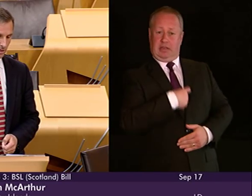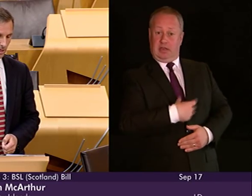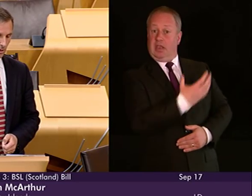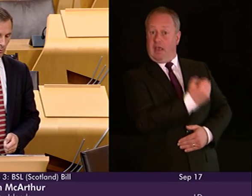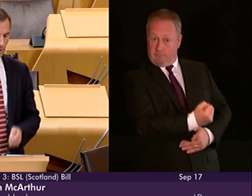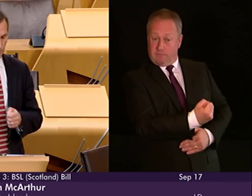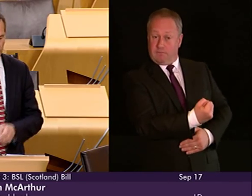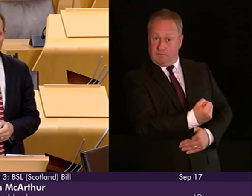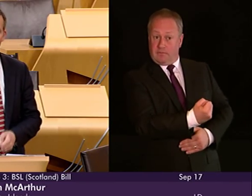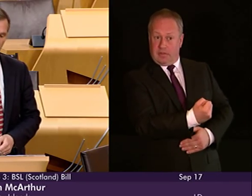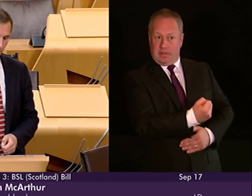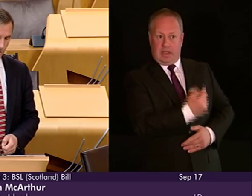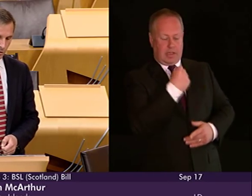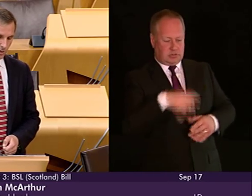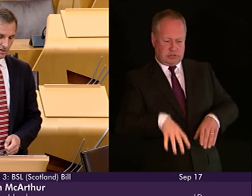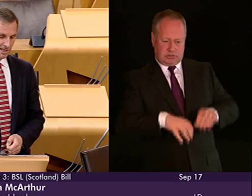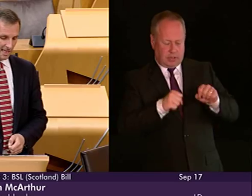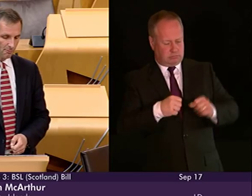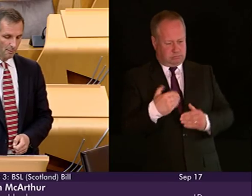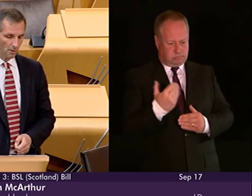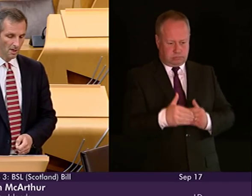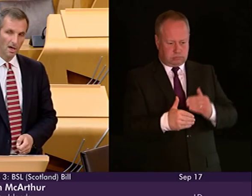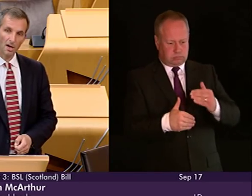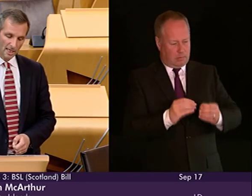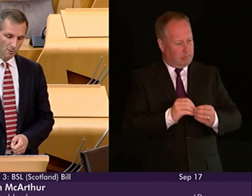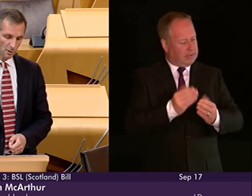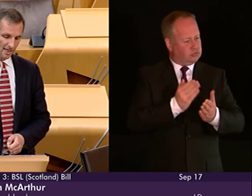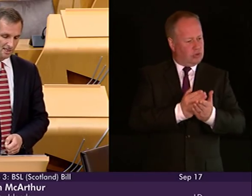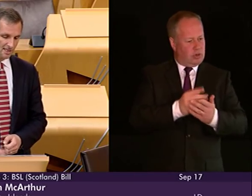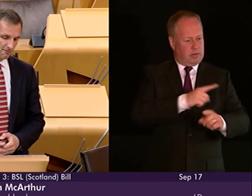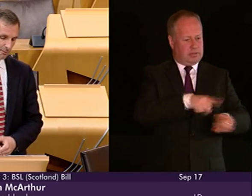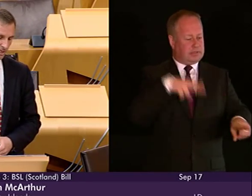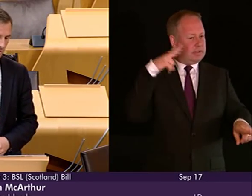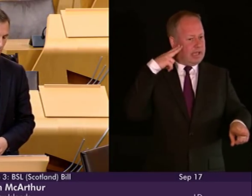remarked—we can pave the way to ensuring that deaf people are able to access information